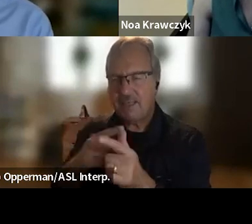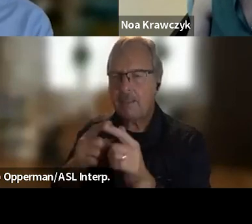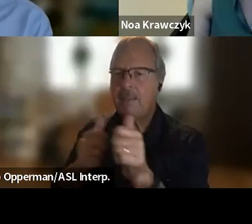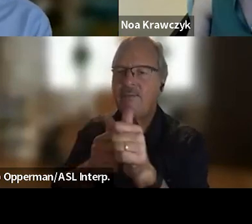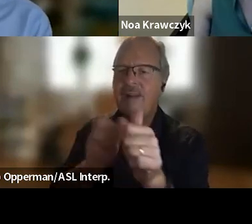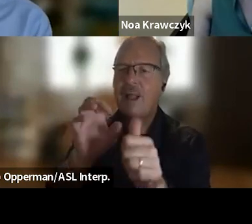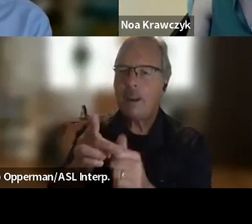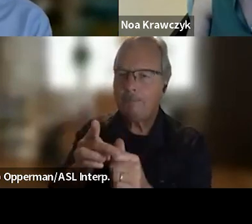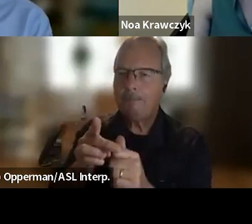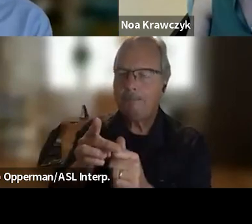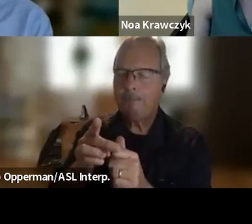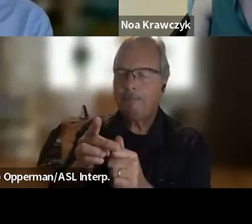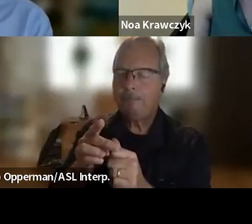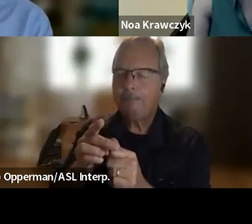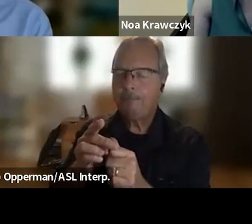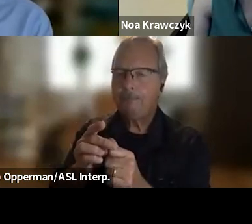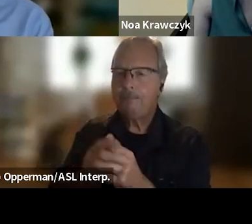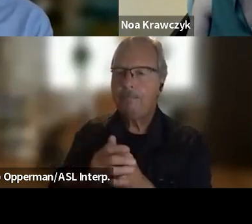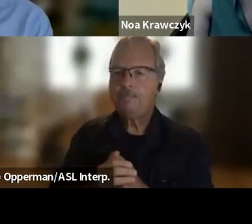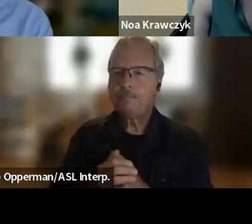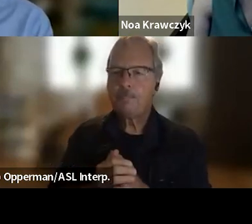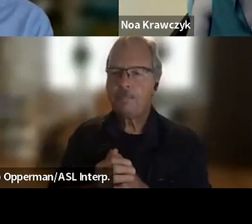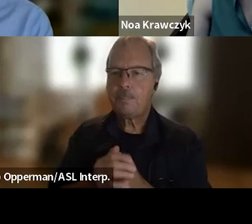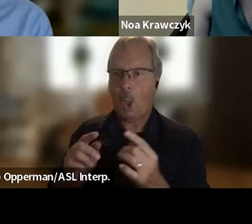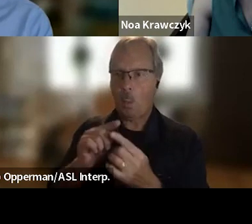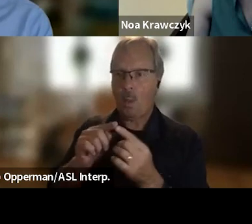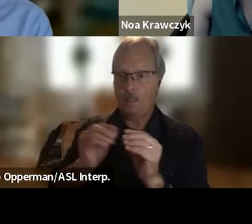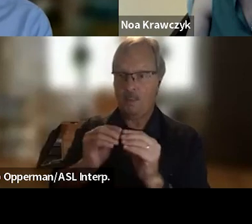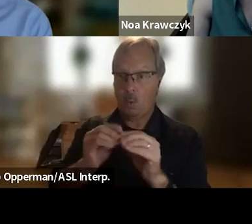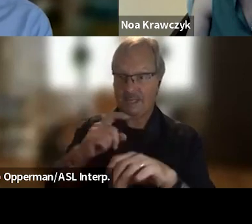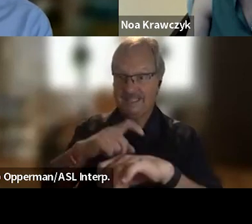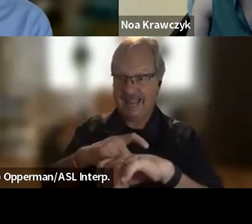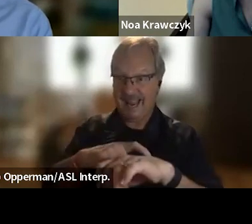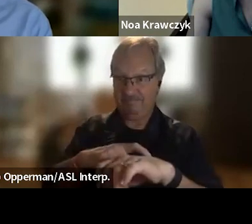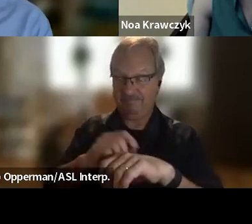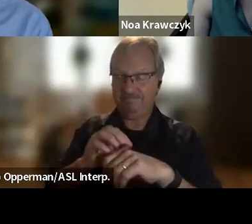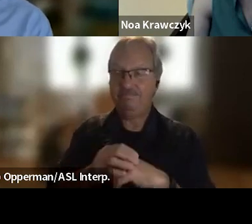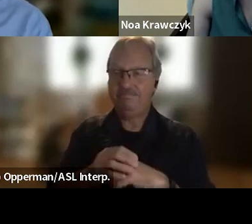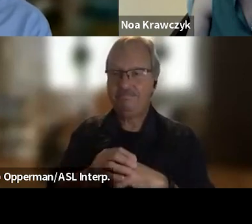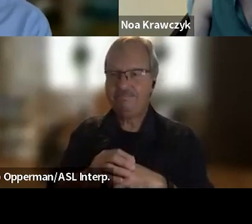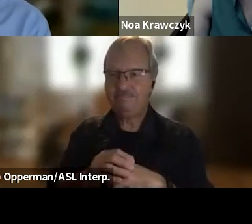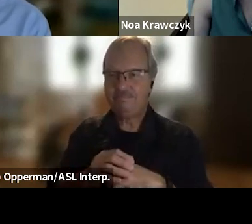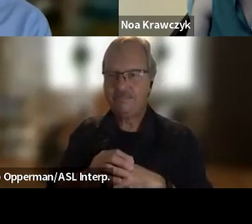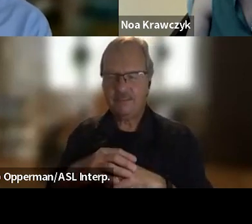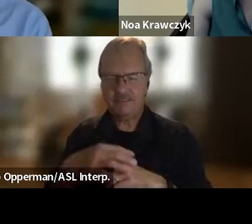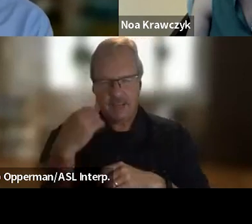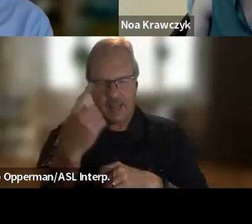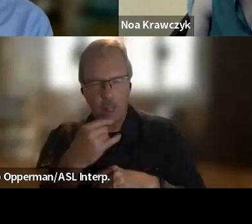when there was more time. If somebody really looked like they had